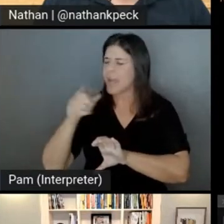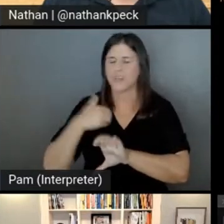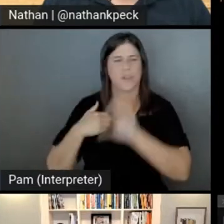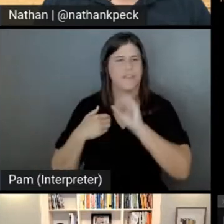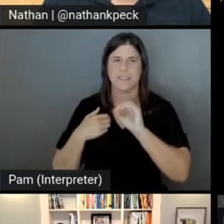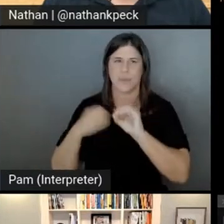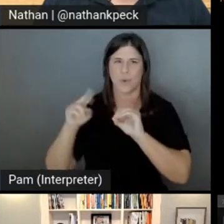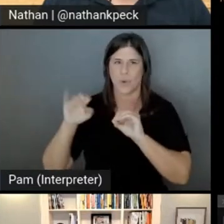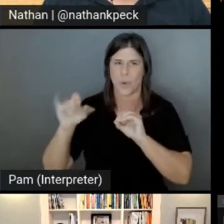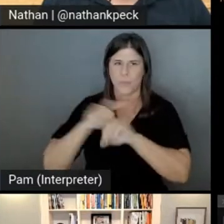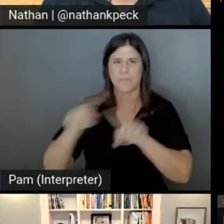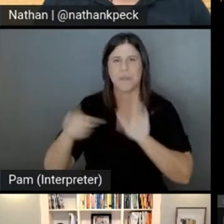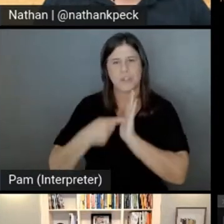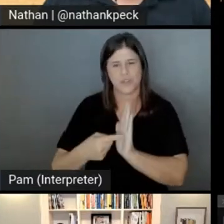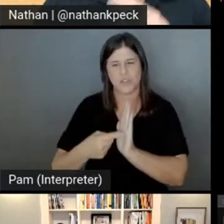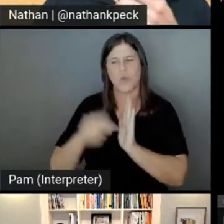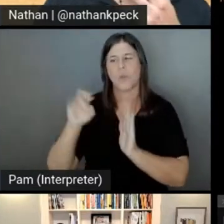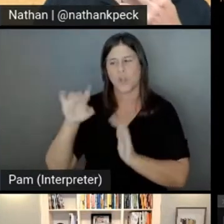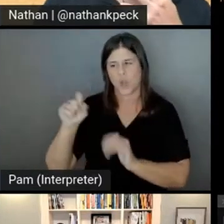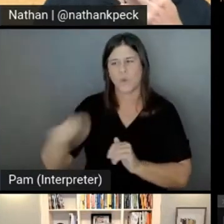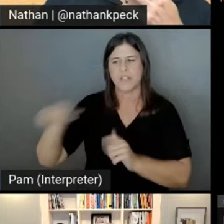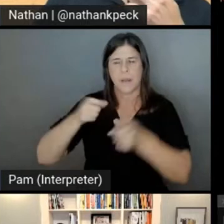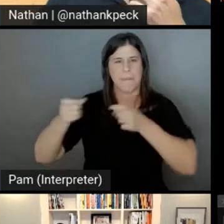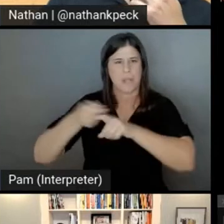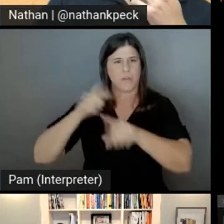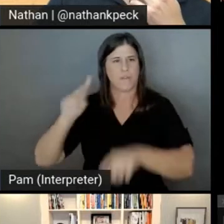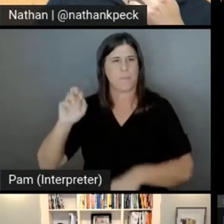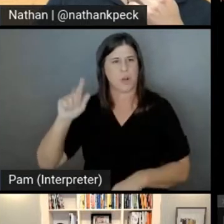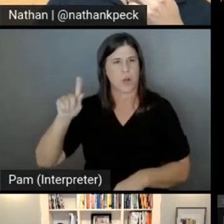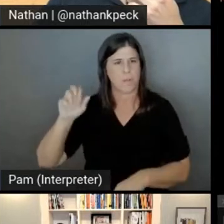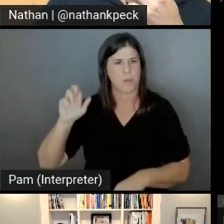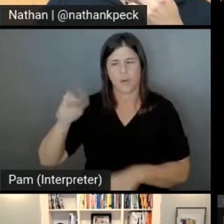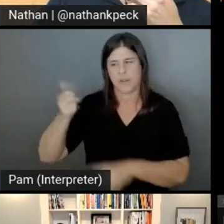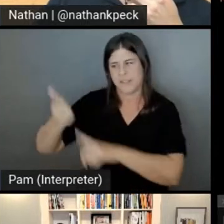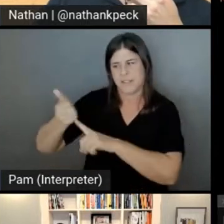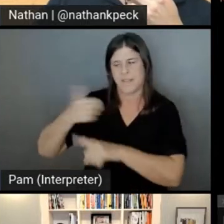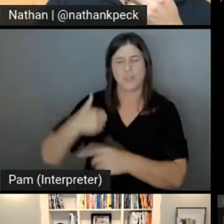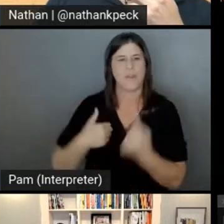but this is showing nodes that are managed by Karpenter. So I actually have a single node in my cluster right now,